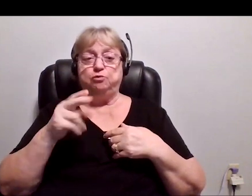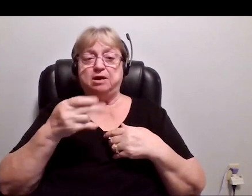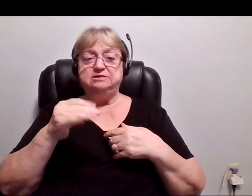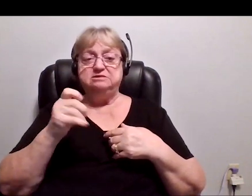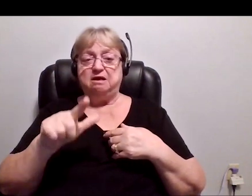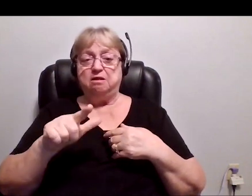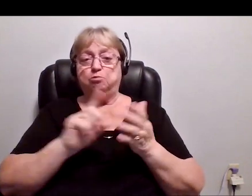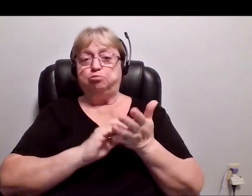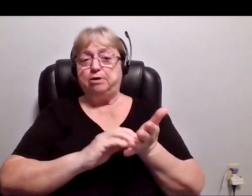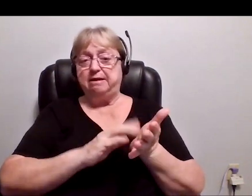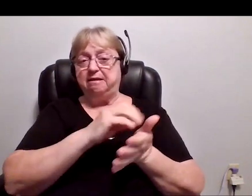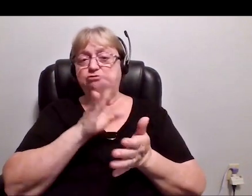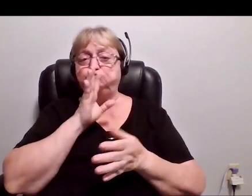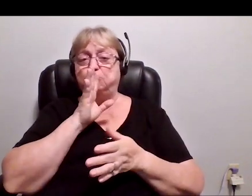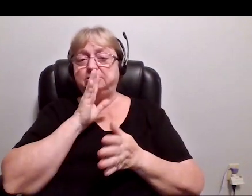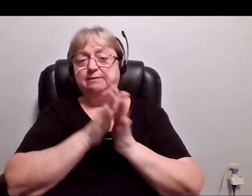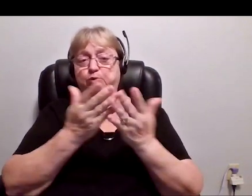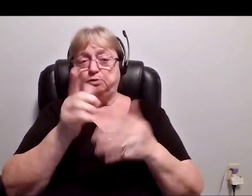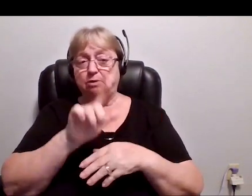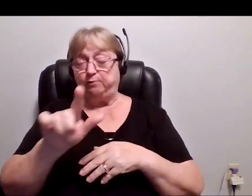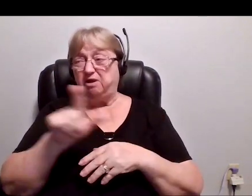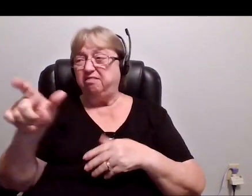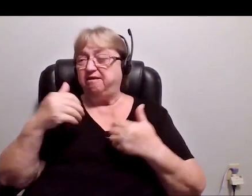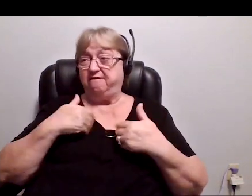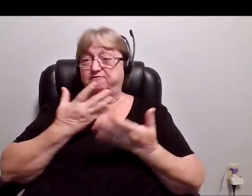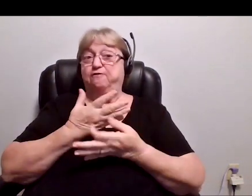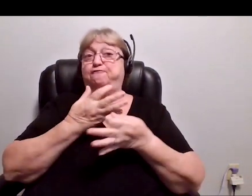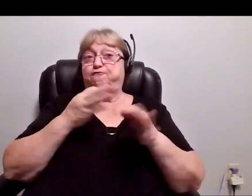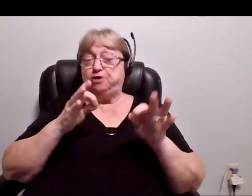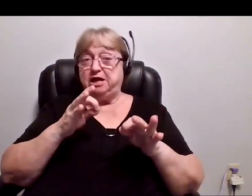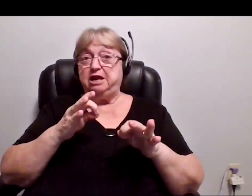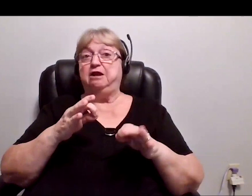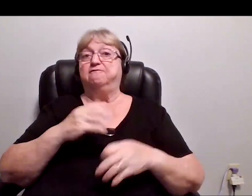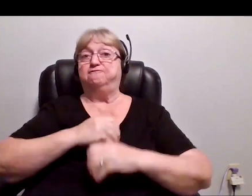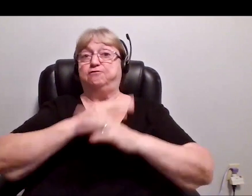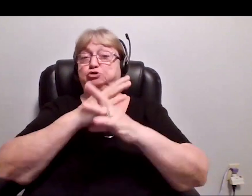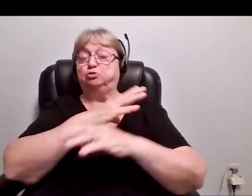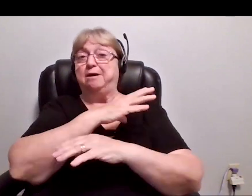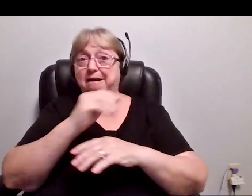They have free virtual and in-person workshops on OpenSCAD and tactile graphics.